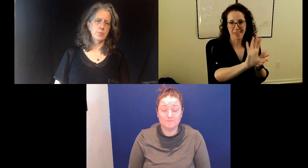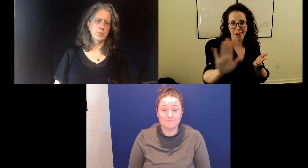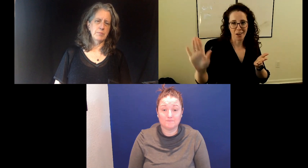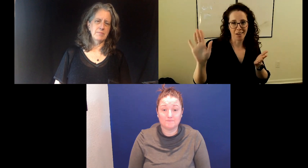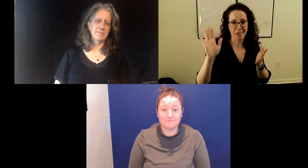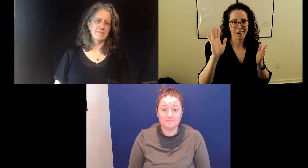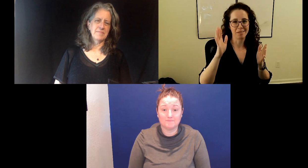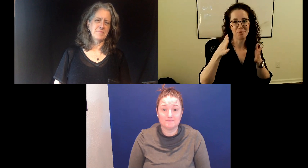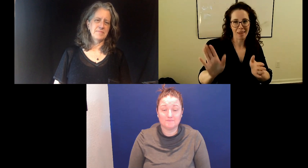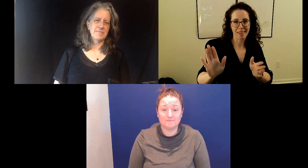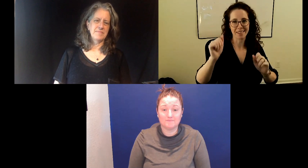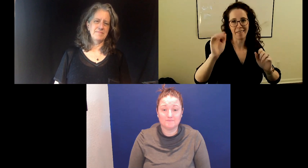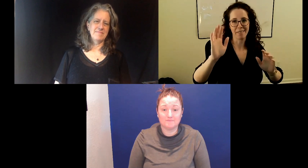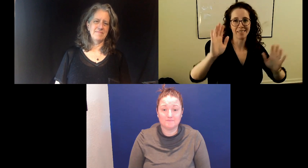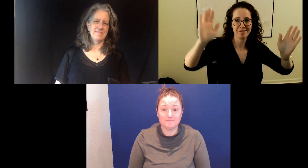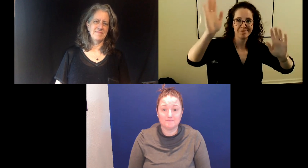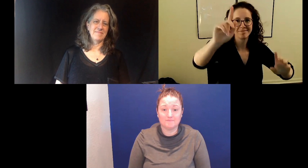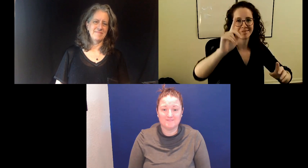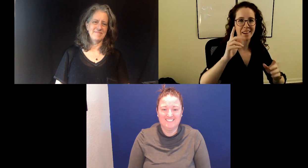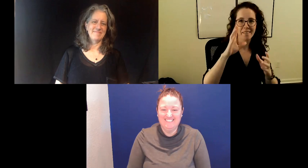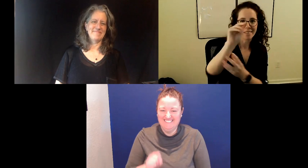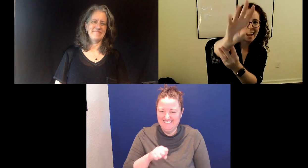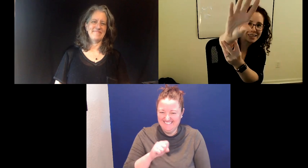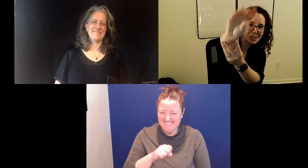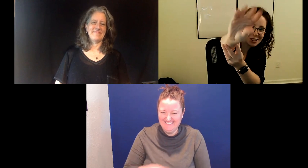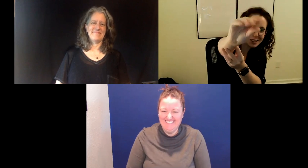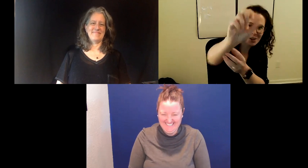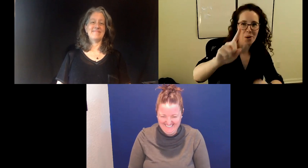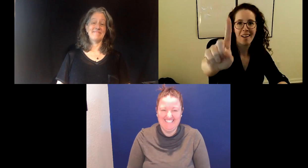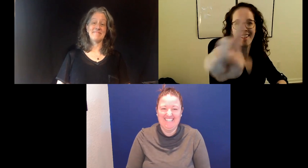um and that i've noticed that that's really work with some of the students like hey hey i'm over